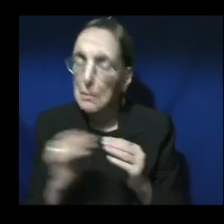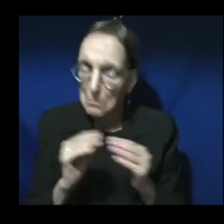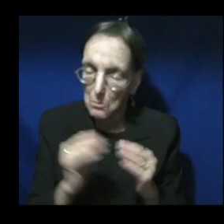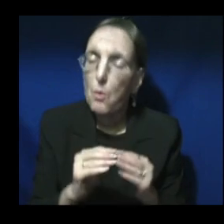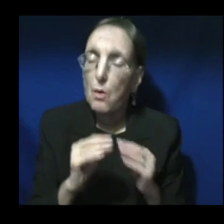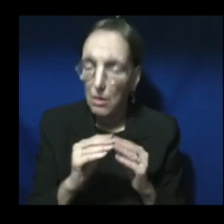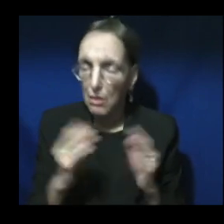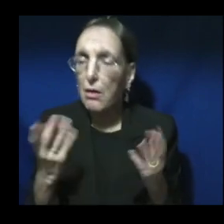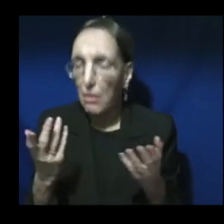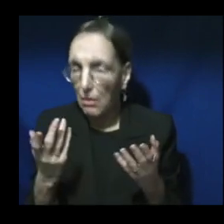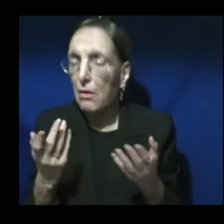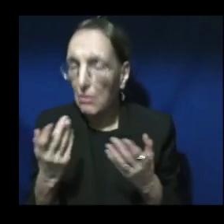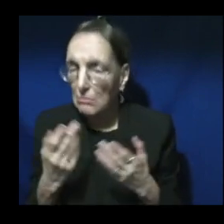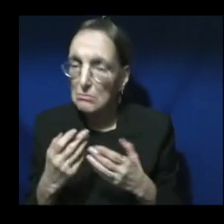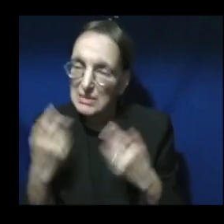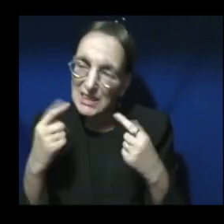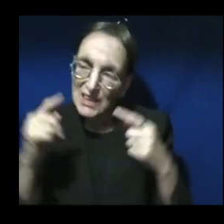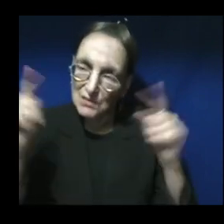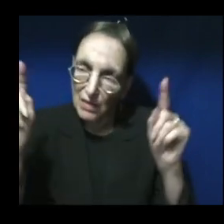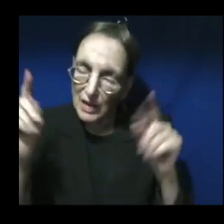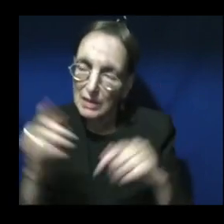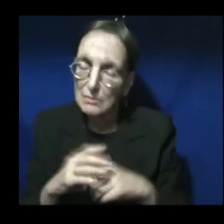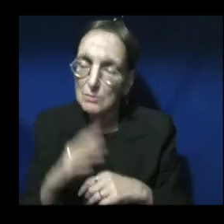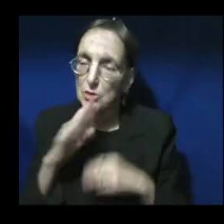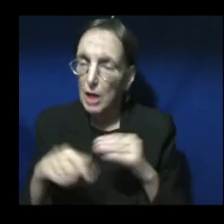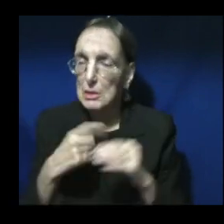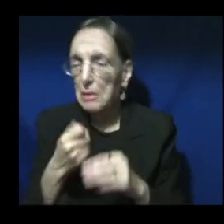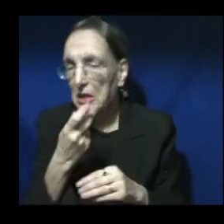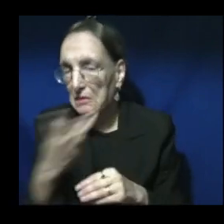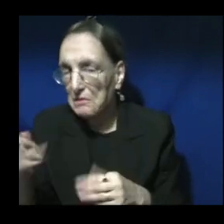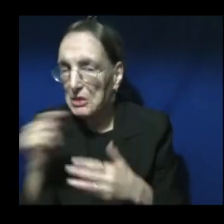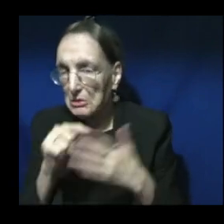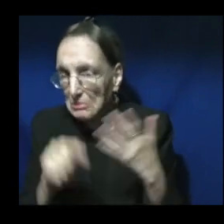and we talked about a few of them today, right? We talked about the language of agency and identity.